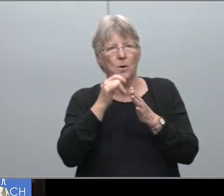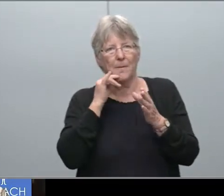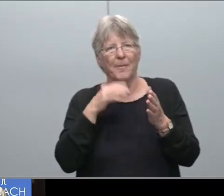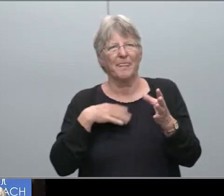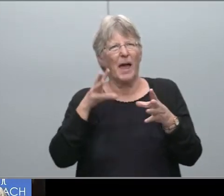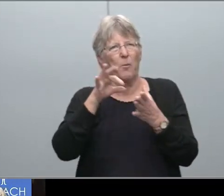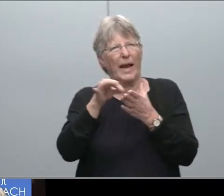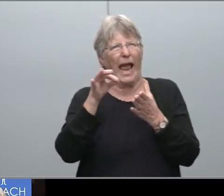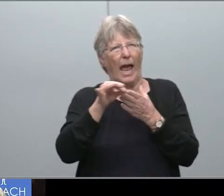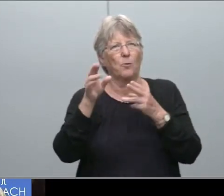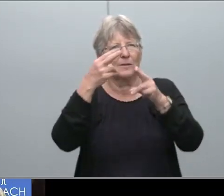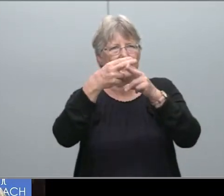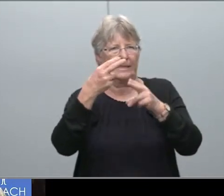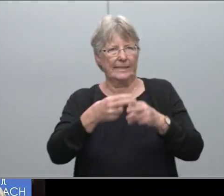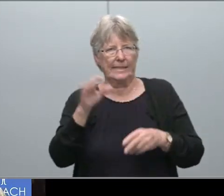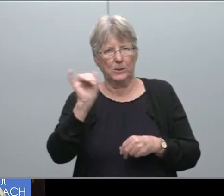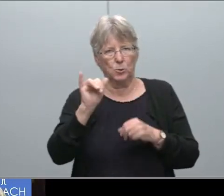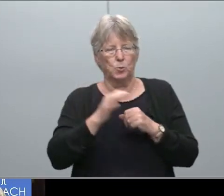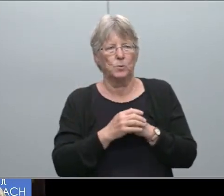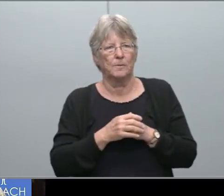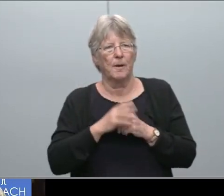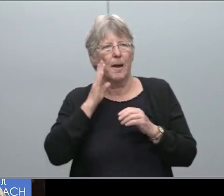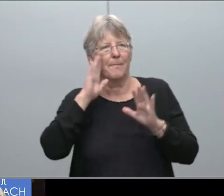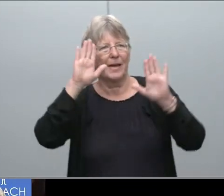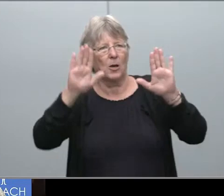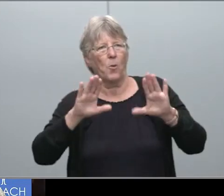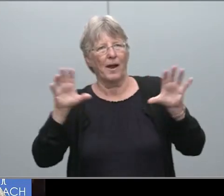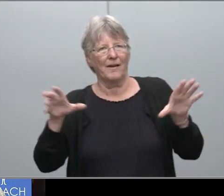So yeah, hope you can join us. Thank you.